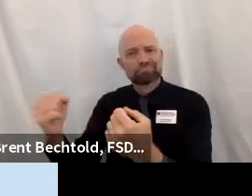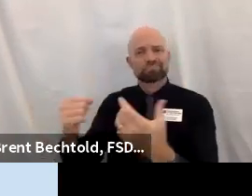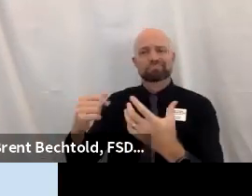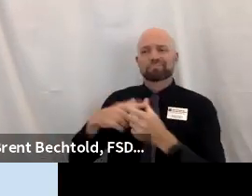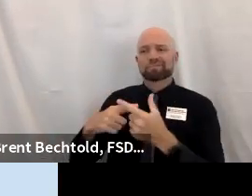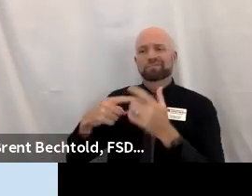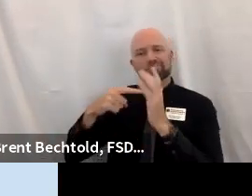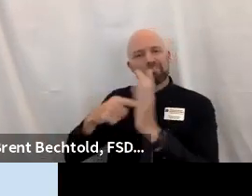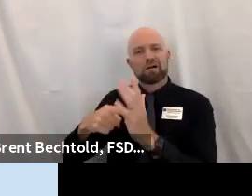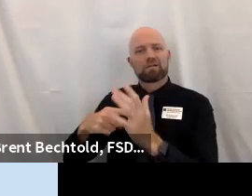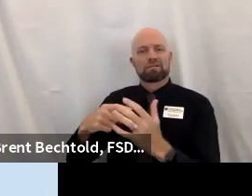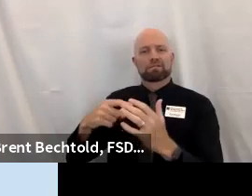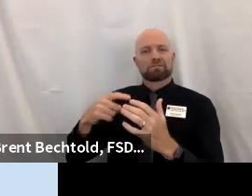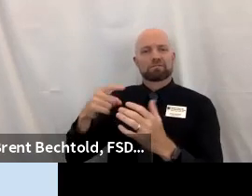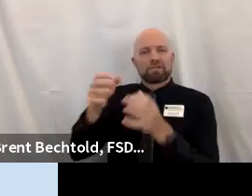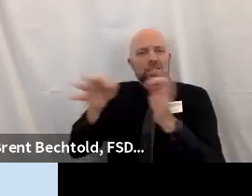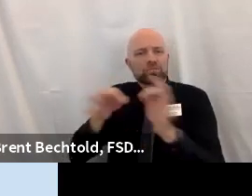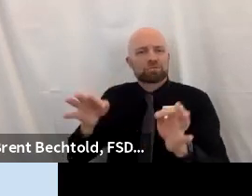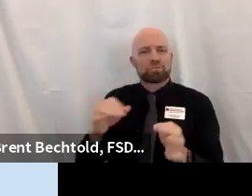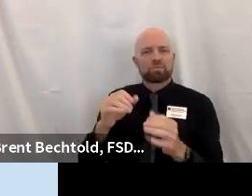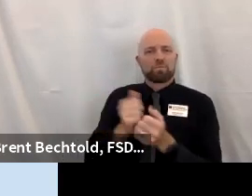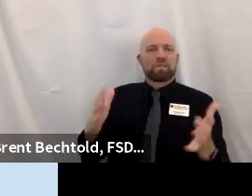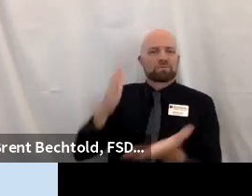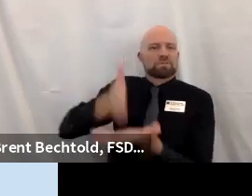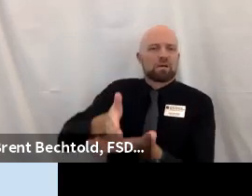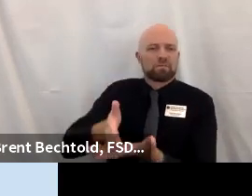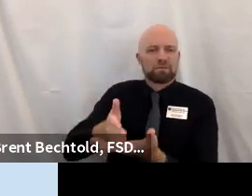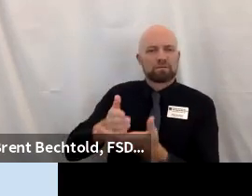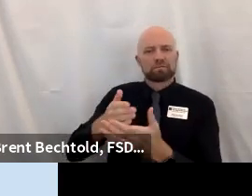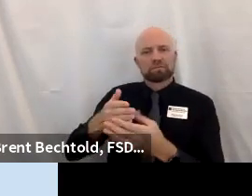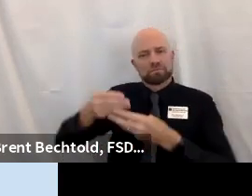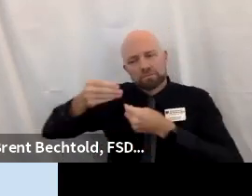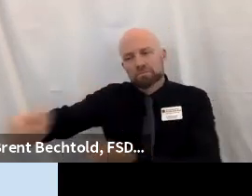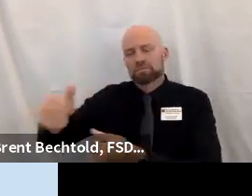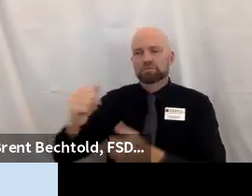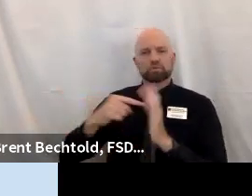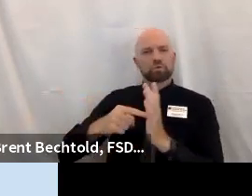and then signing stories to them, modeling the language used without stopping